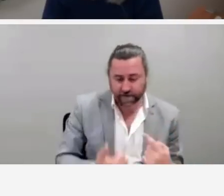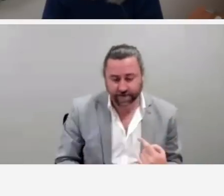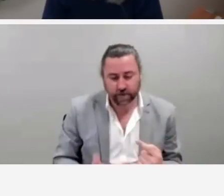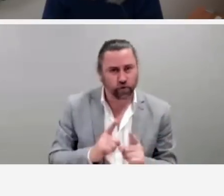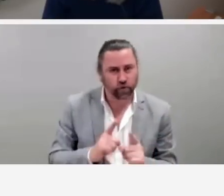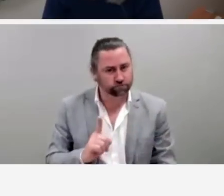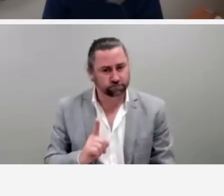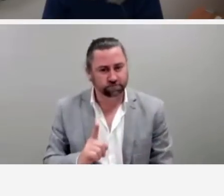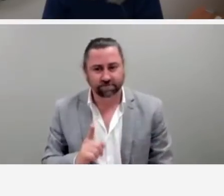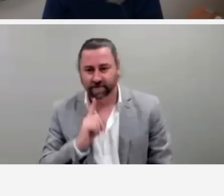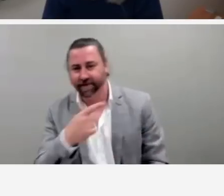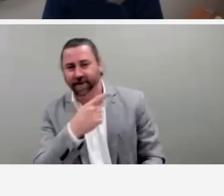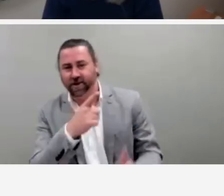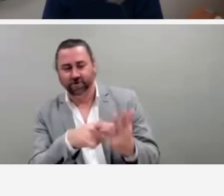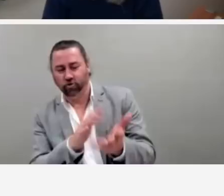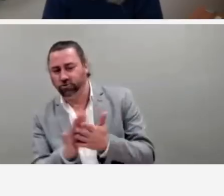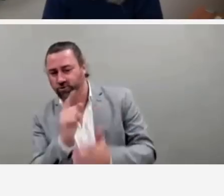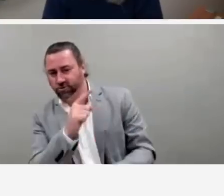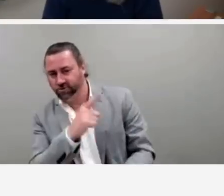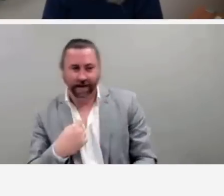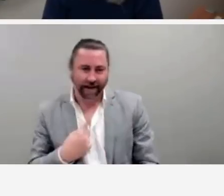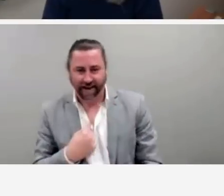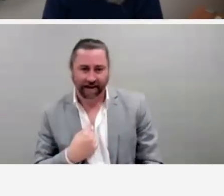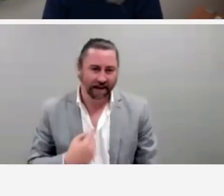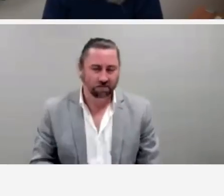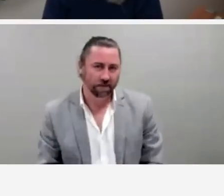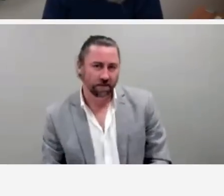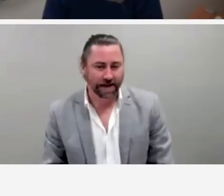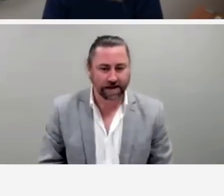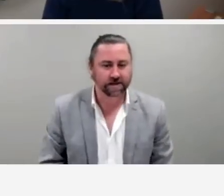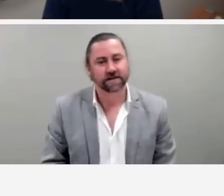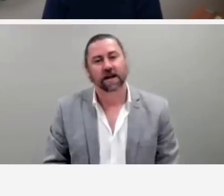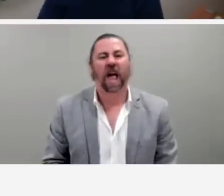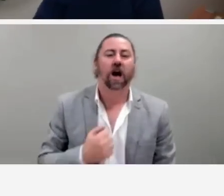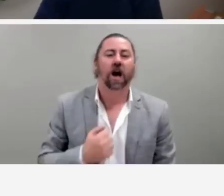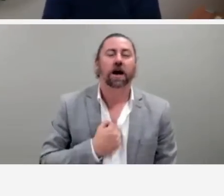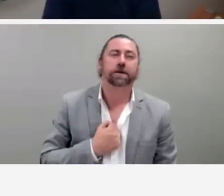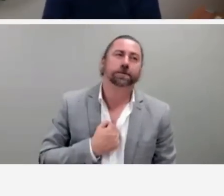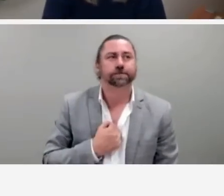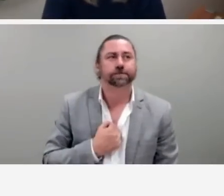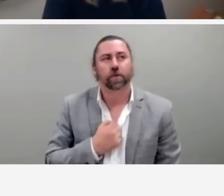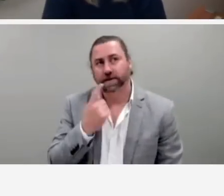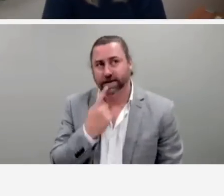Josh do you want to have a go at that? I mean my response is certainly the scale of the